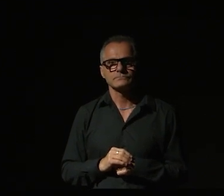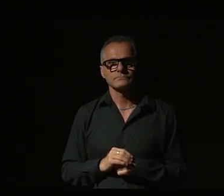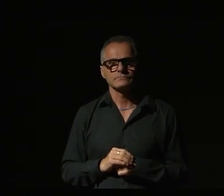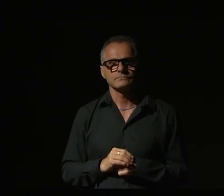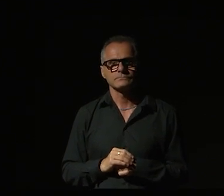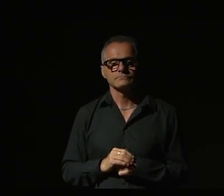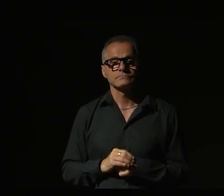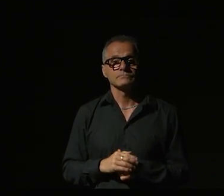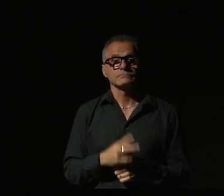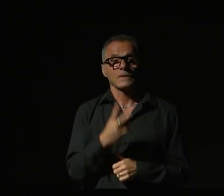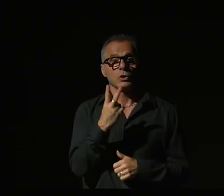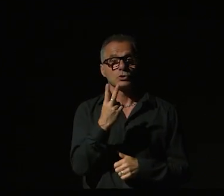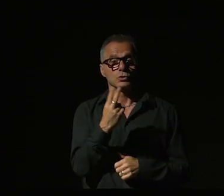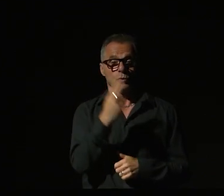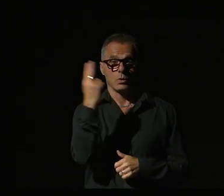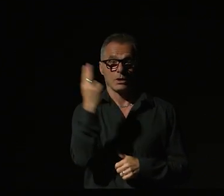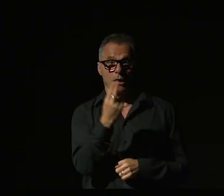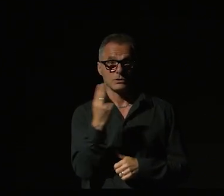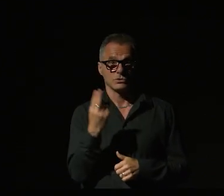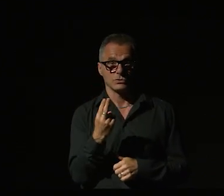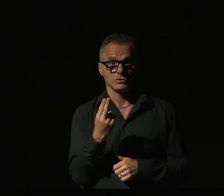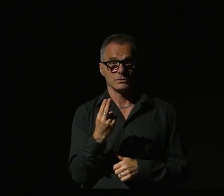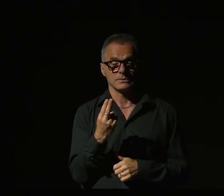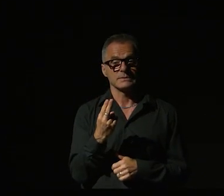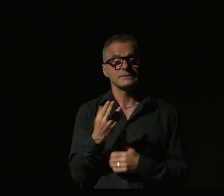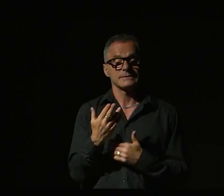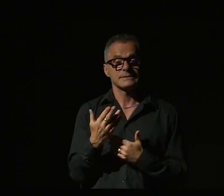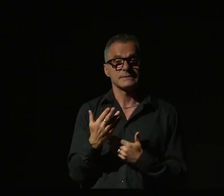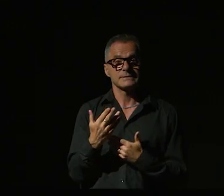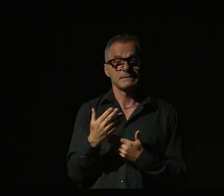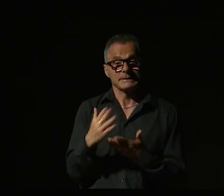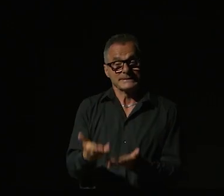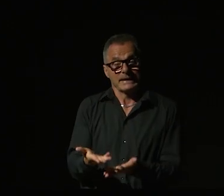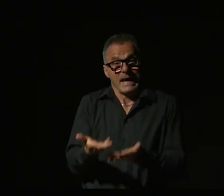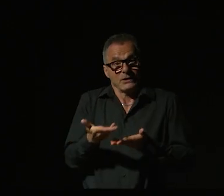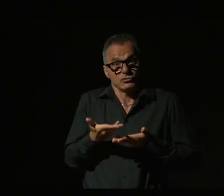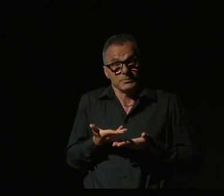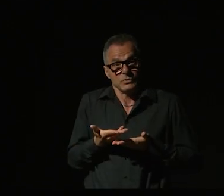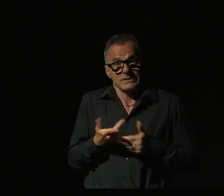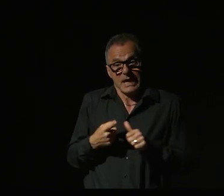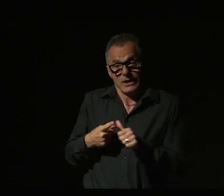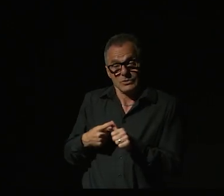The two cartoons attributed to Agostino that are now on display in Room 1